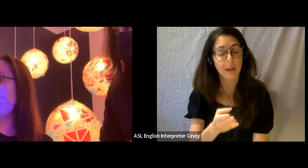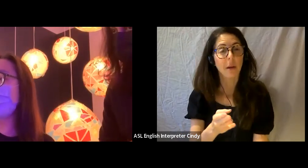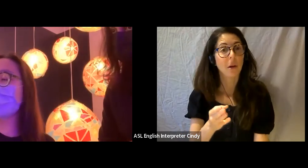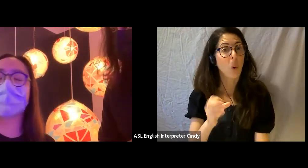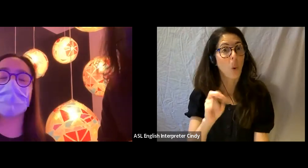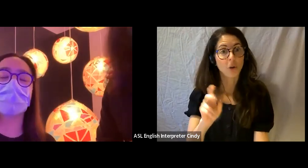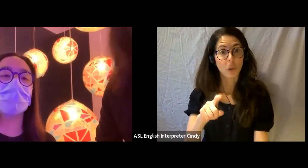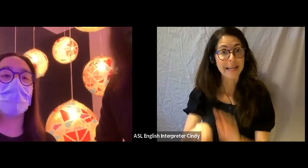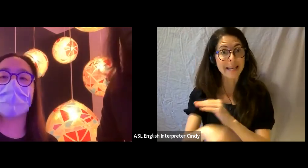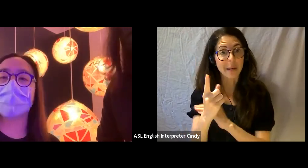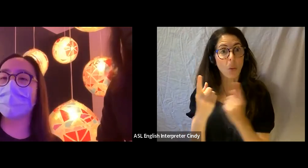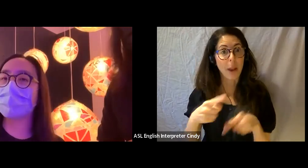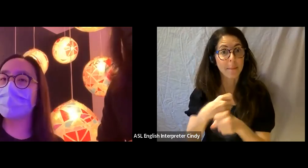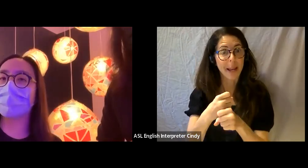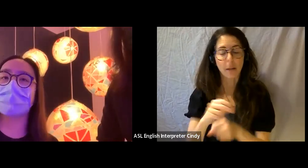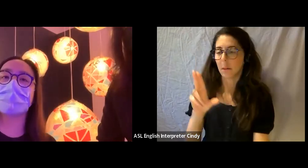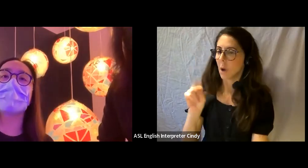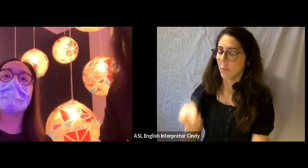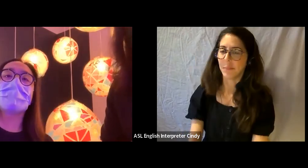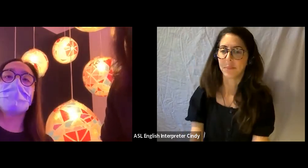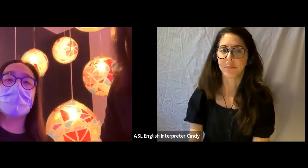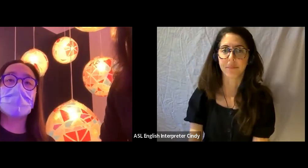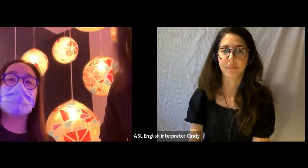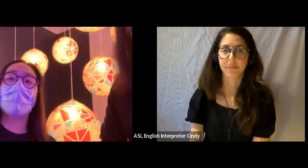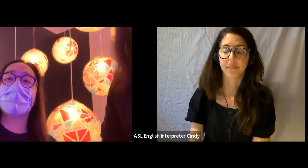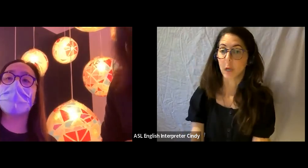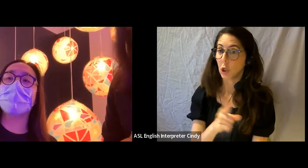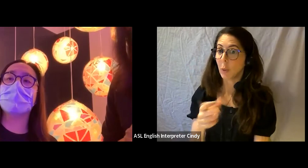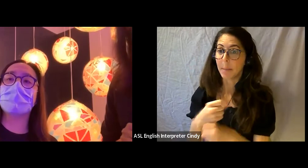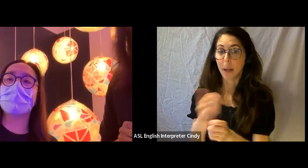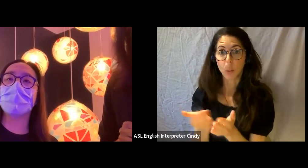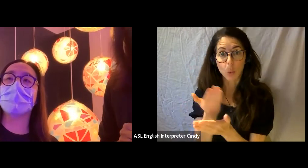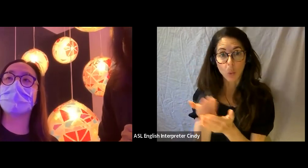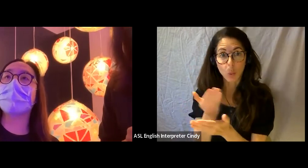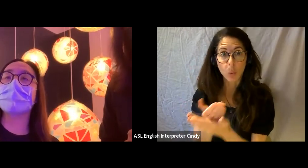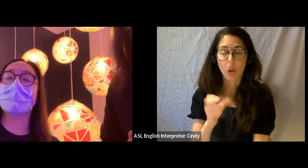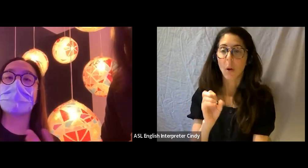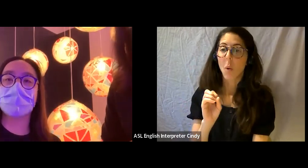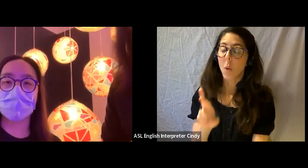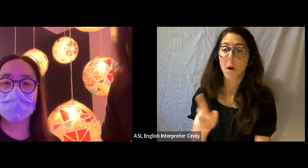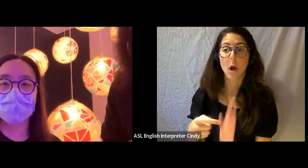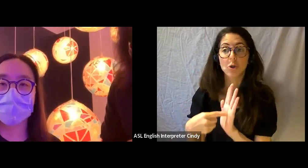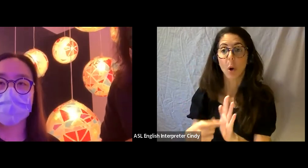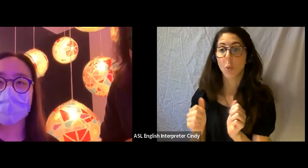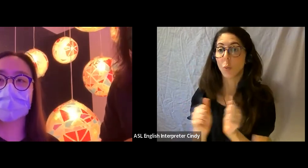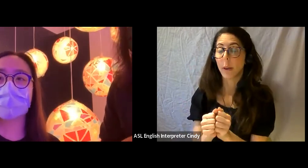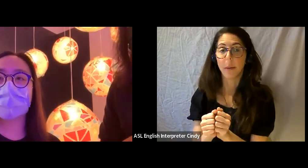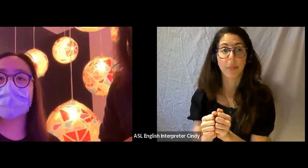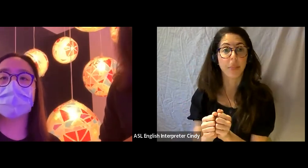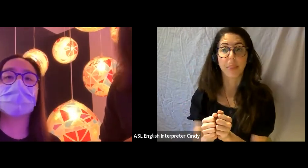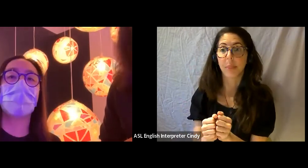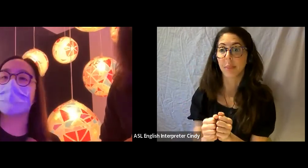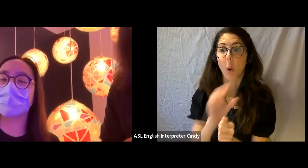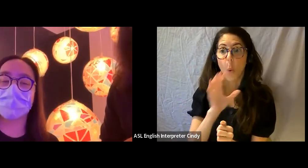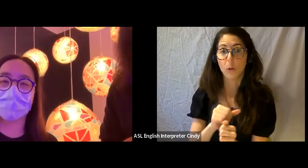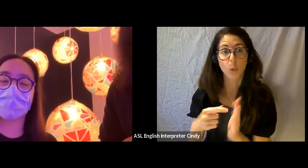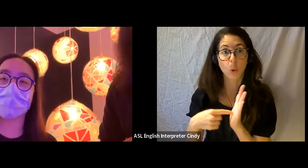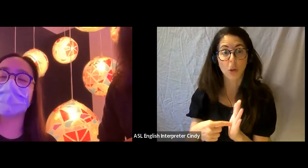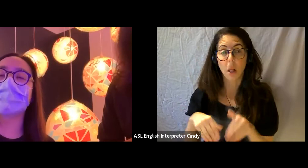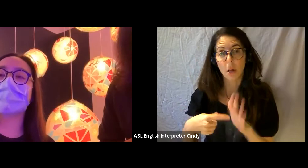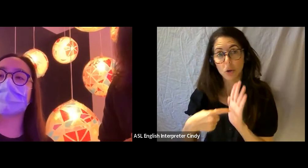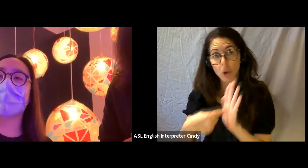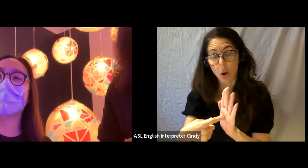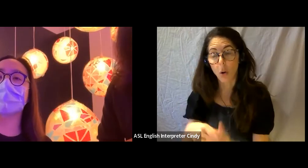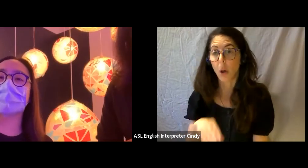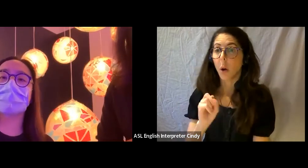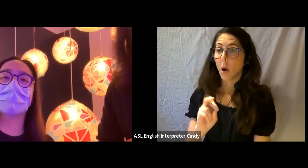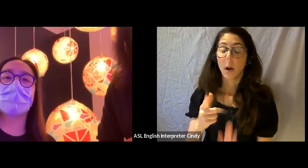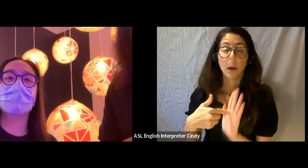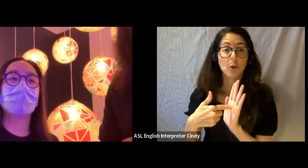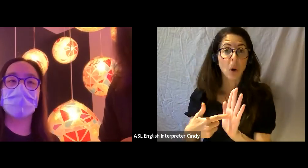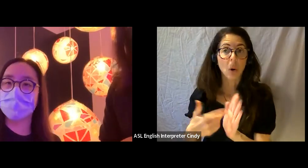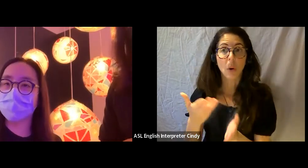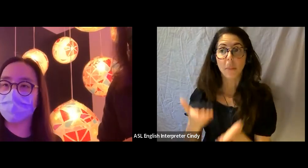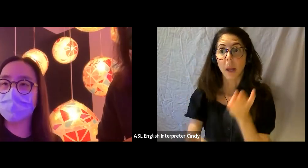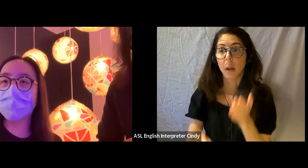No, you are welcome to produce new works or have a show either with works that are complete and haven’t been shown yet, or it might be a show that has been shown in a different space